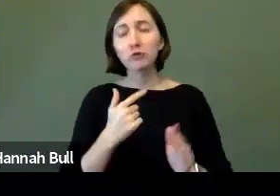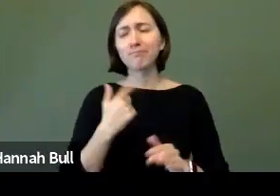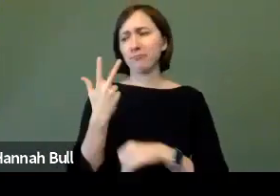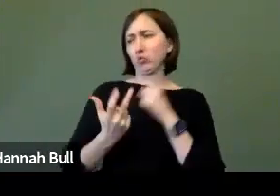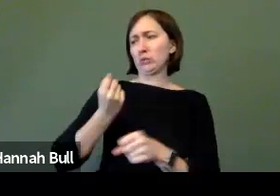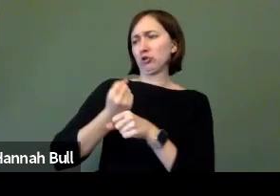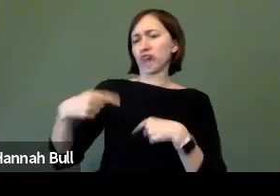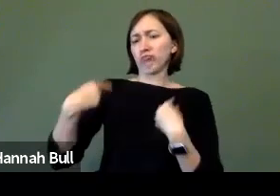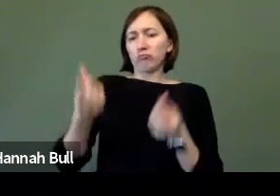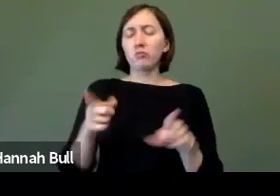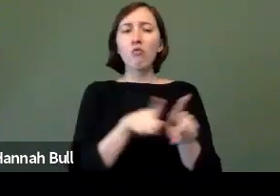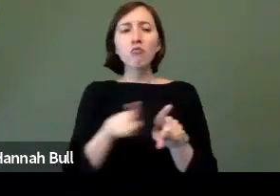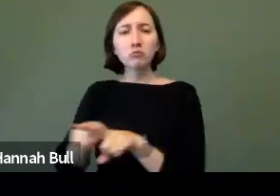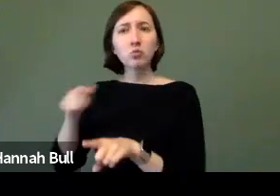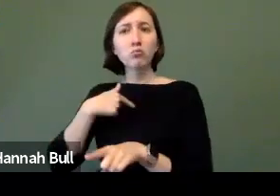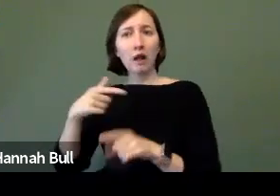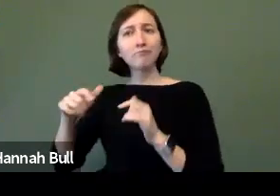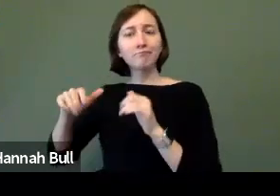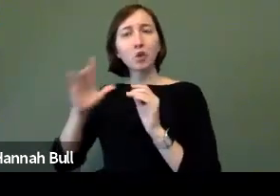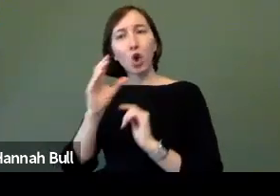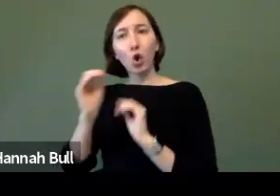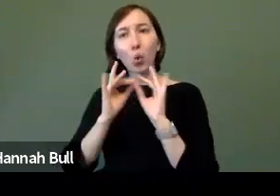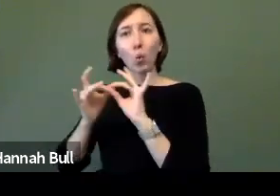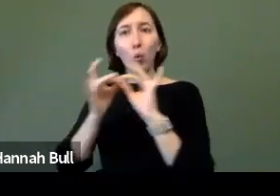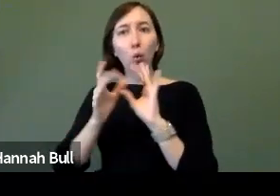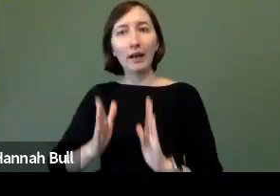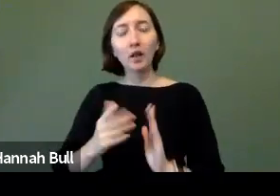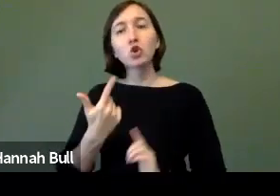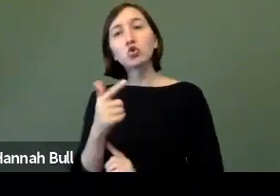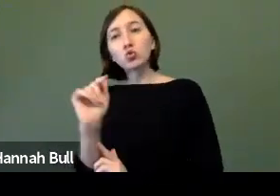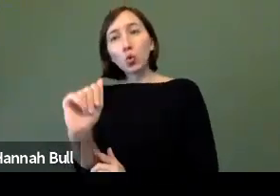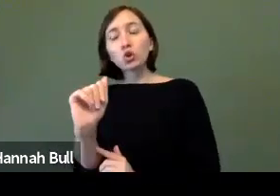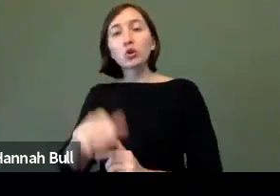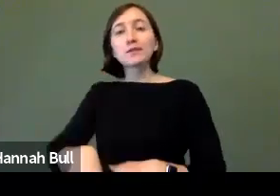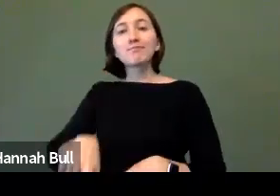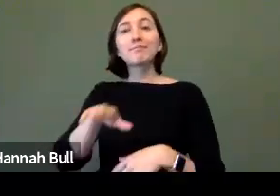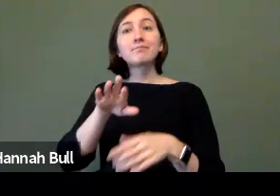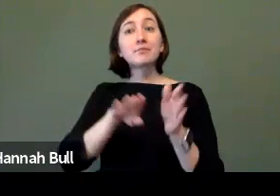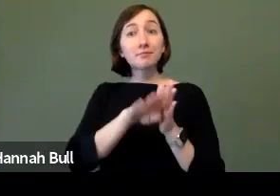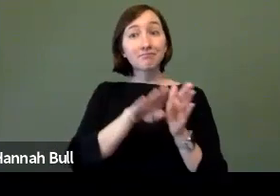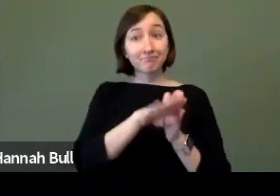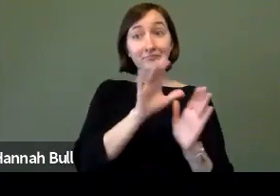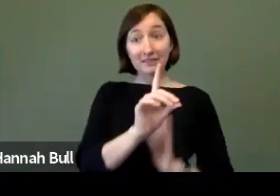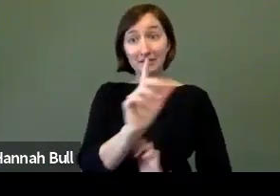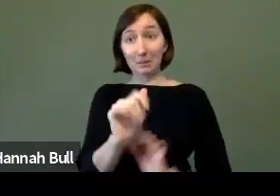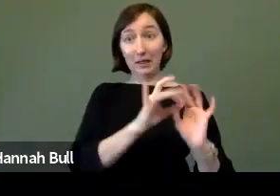I've been coordinating the COVID-19 calls for .